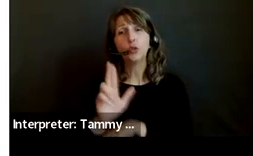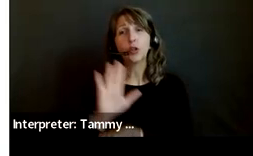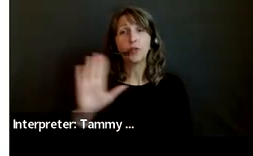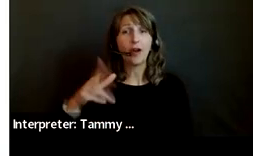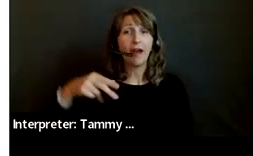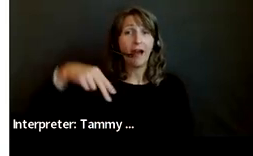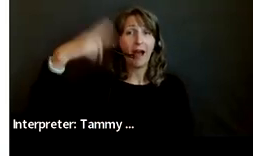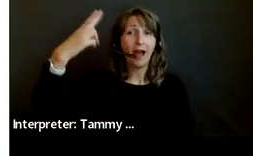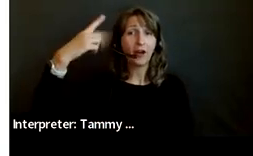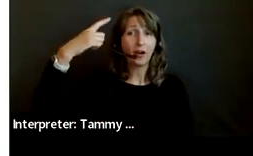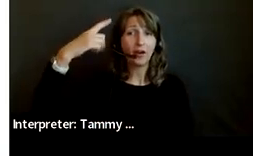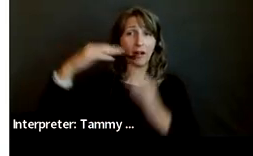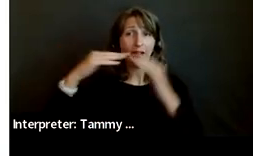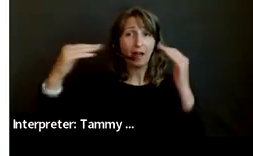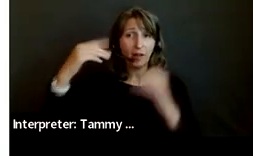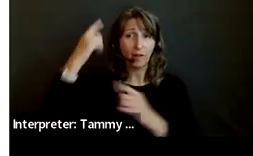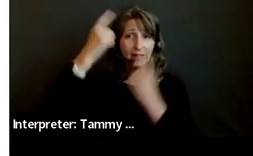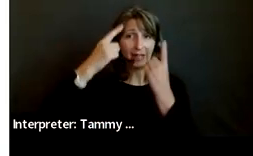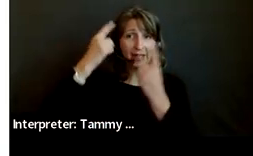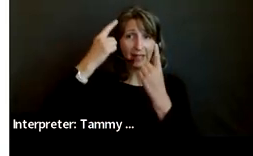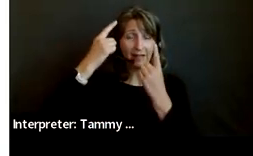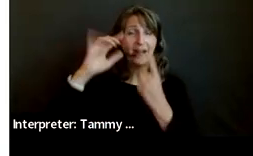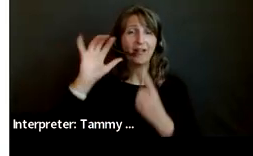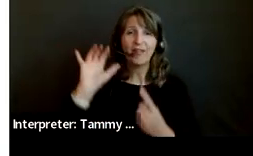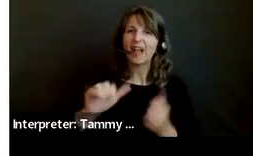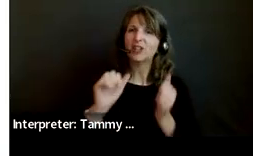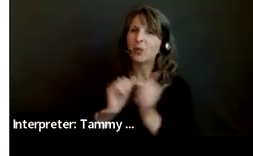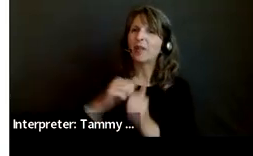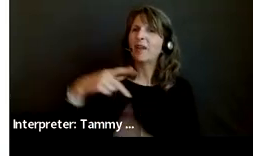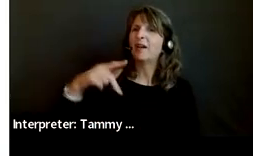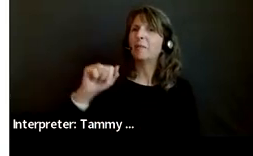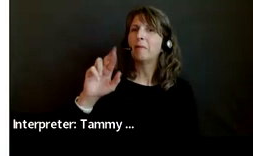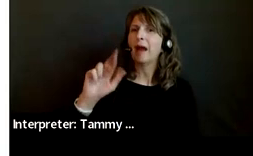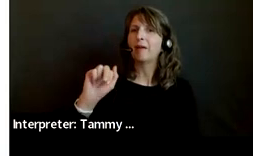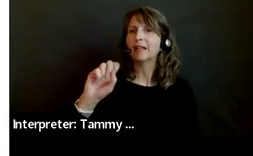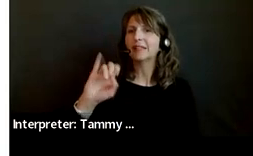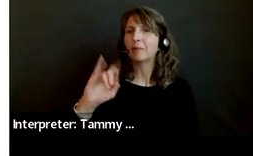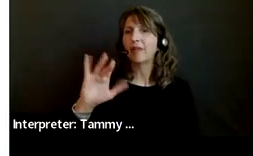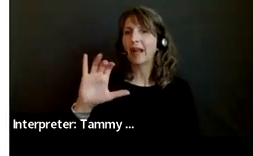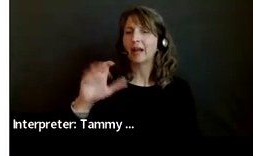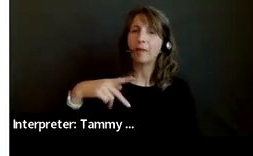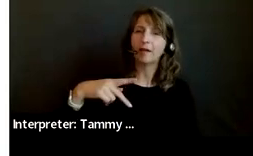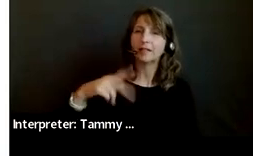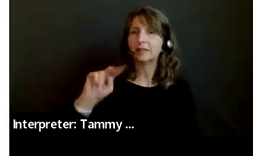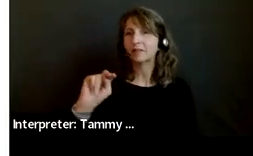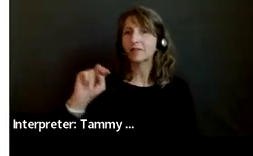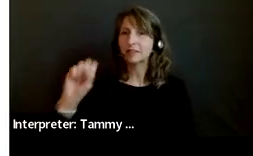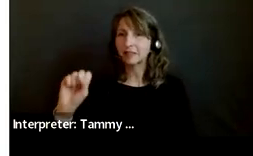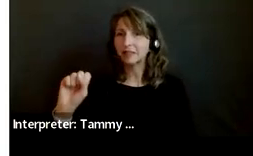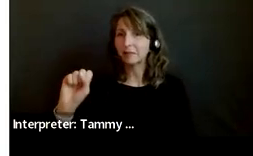Which is activated only when the parasympathetic nervous system is active. So we're tricking the brain into activating that parasympathetic nervous system and you are forcing the brain to acknowledge the sensory information.